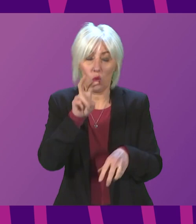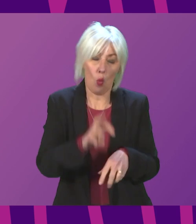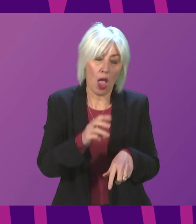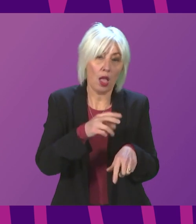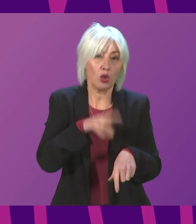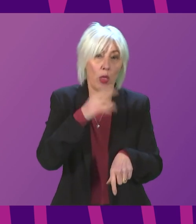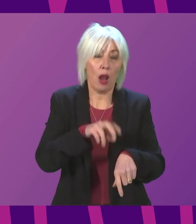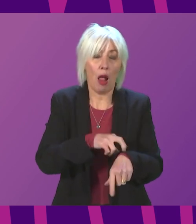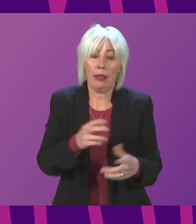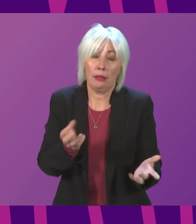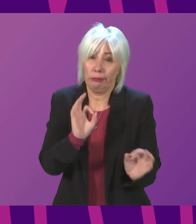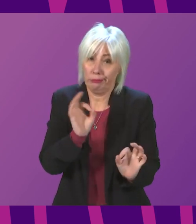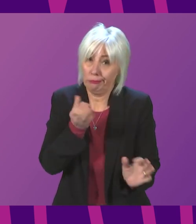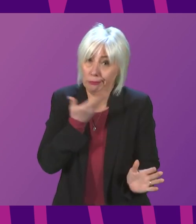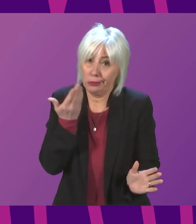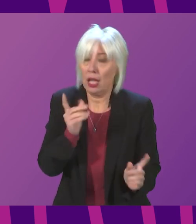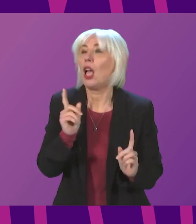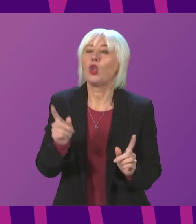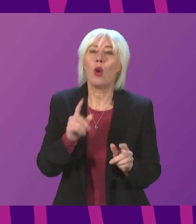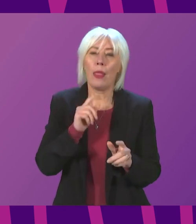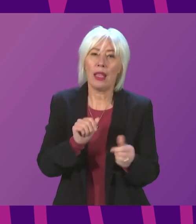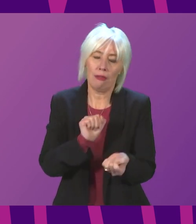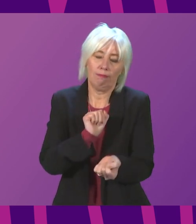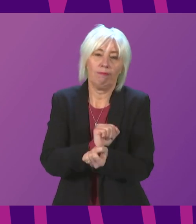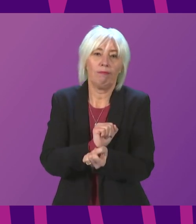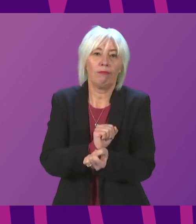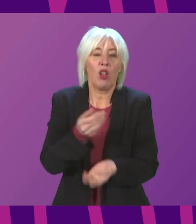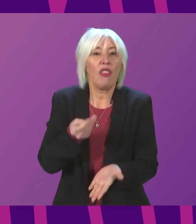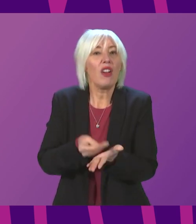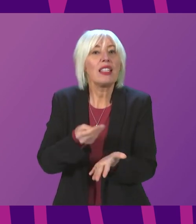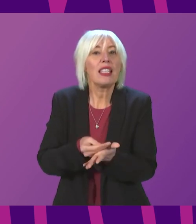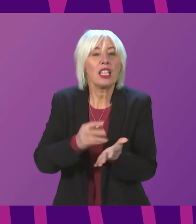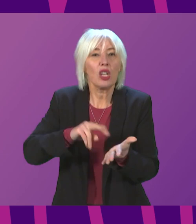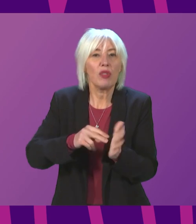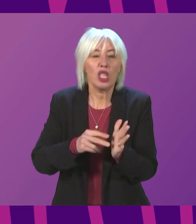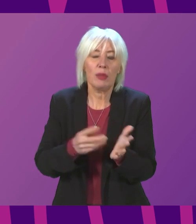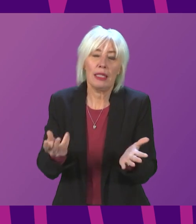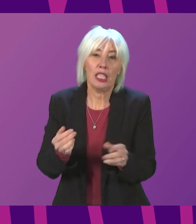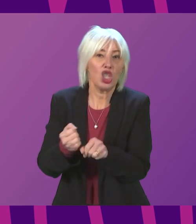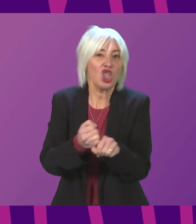views on the constraints of the funding arrangements in general and, in particular, for the situation